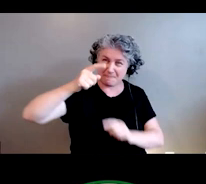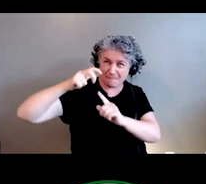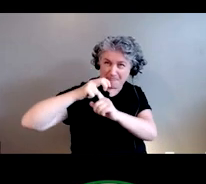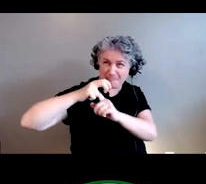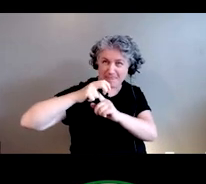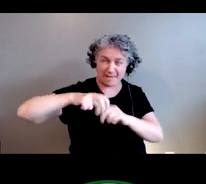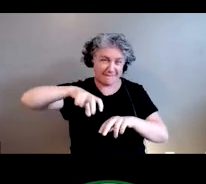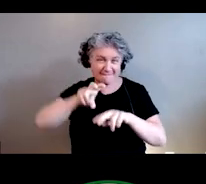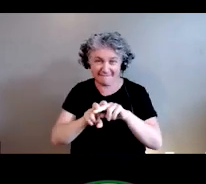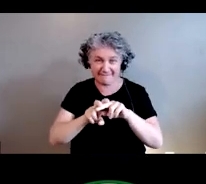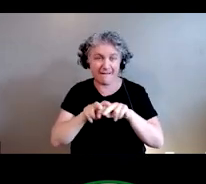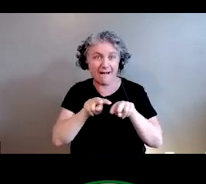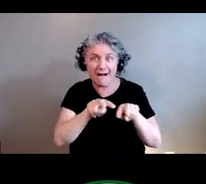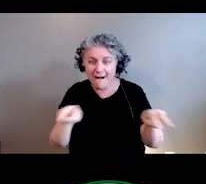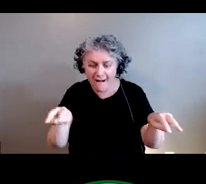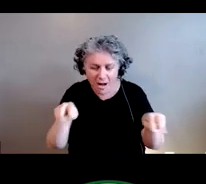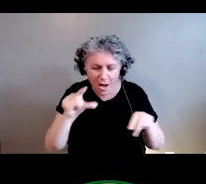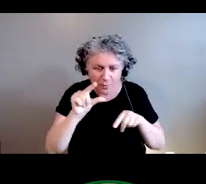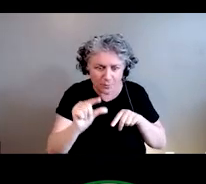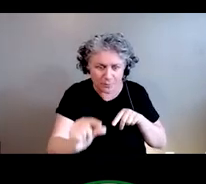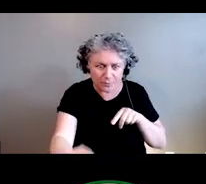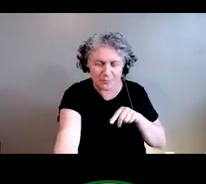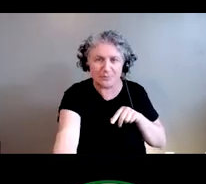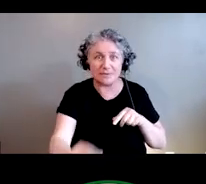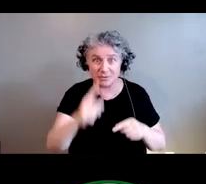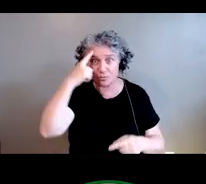This stream was realized when she shared it with our team at Rocky Mountain Adaptive,